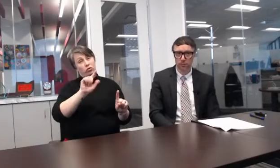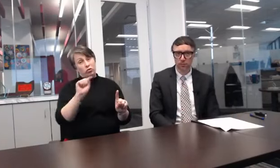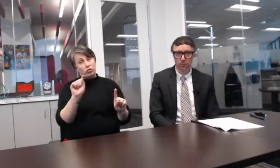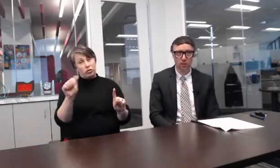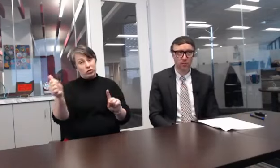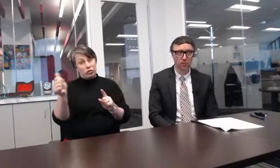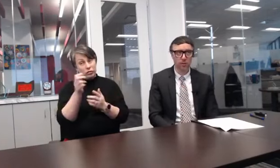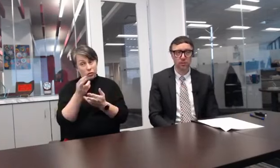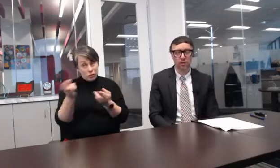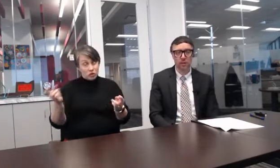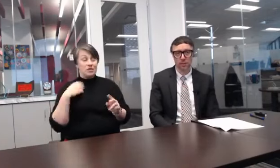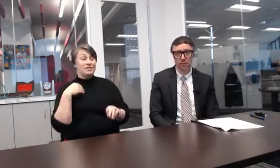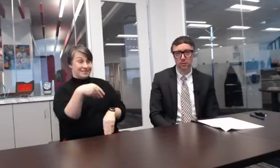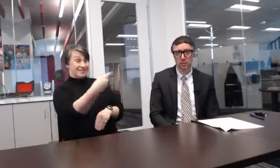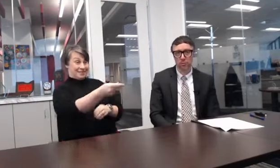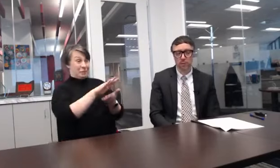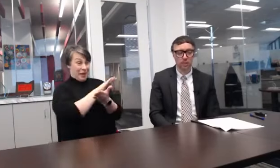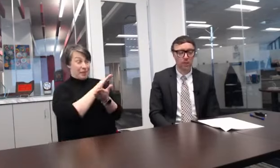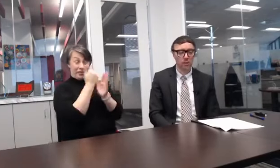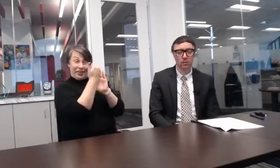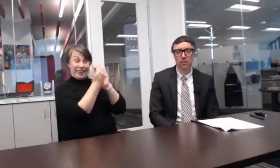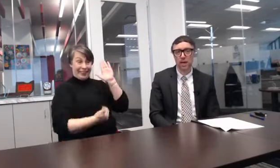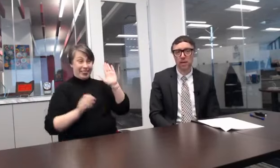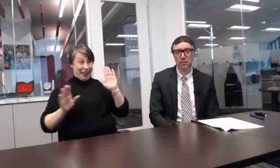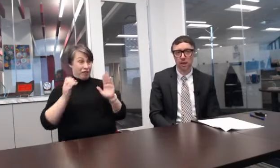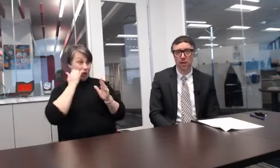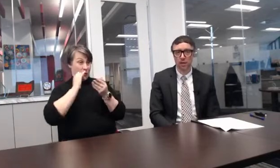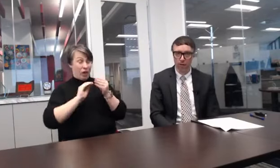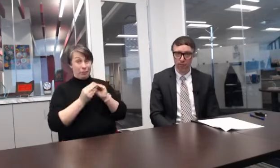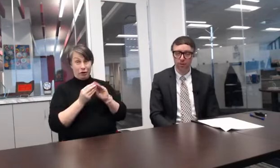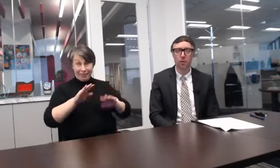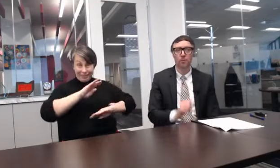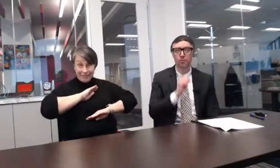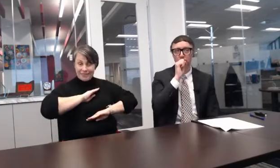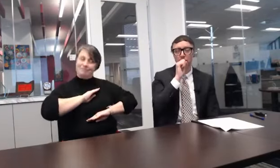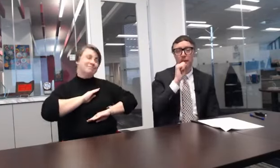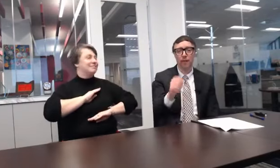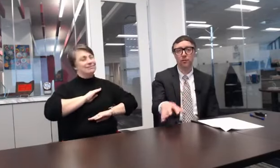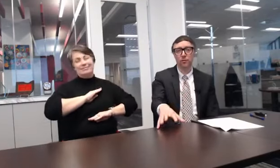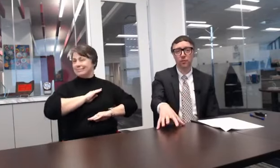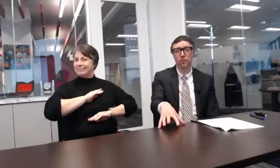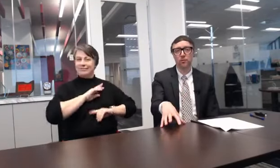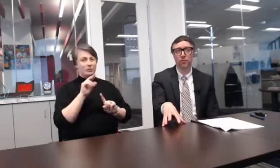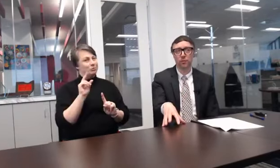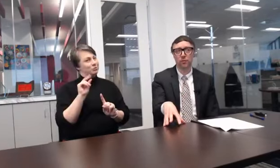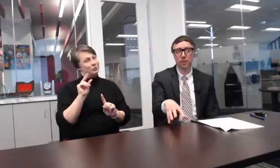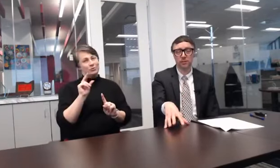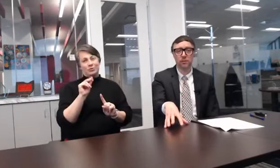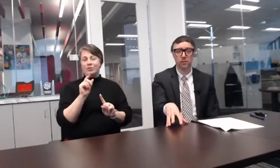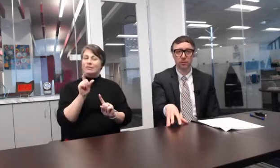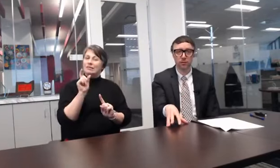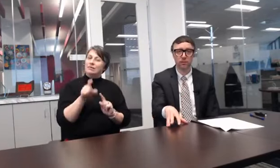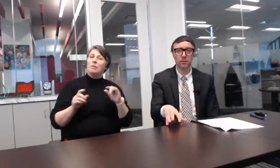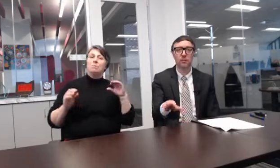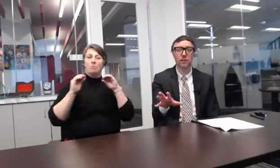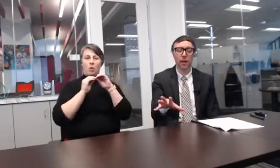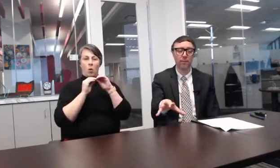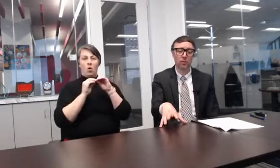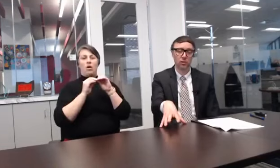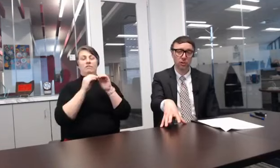for different entities or organizations, that is not enough. The have to list the services and they have to ensure